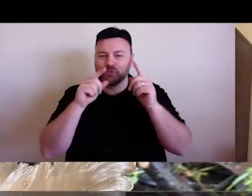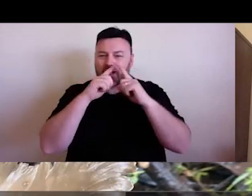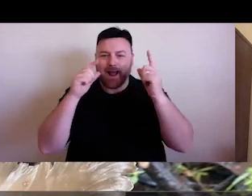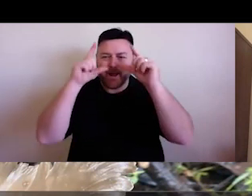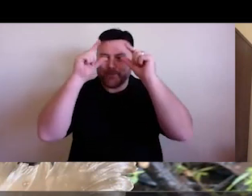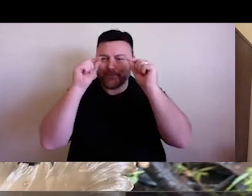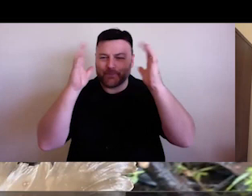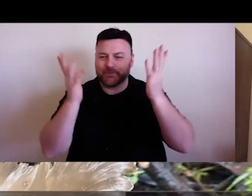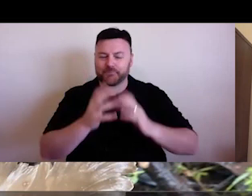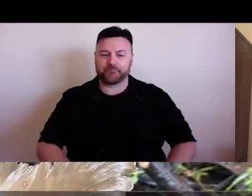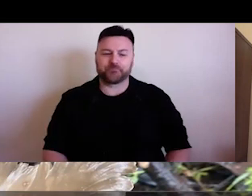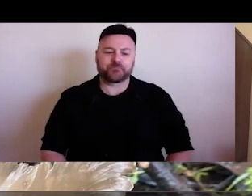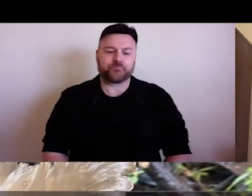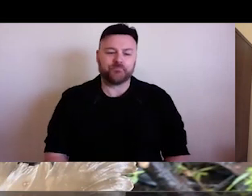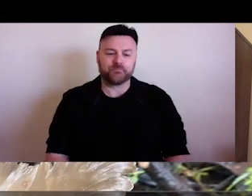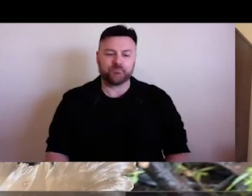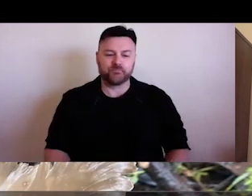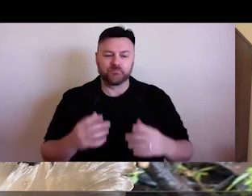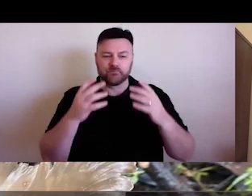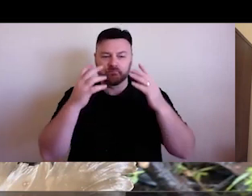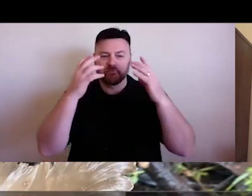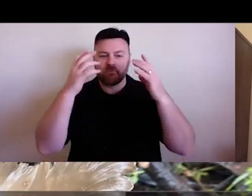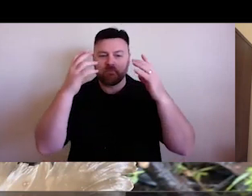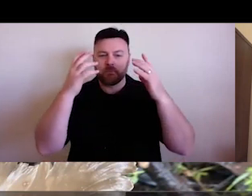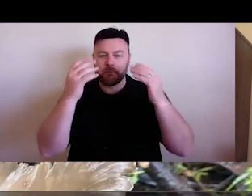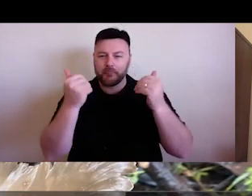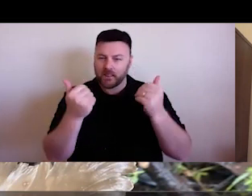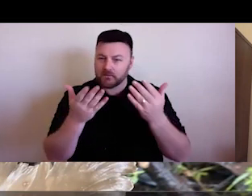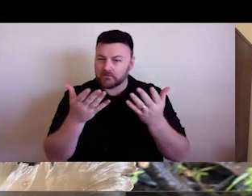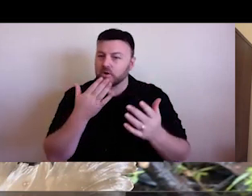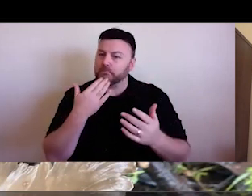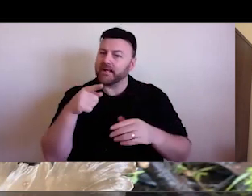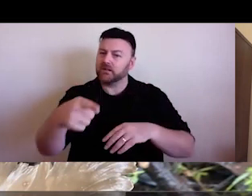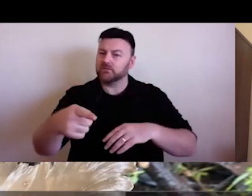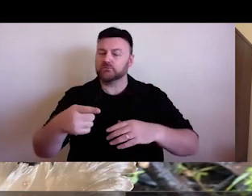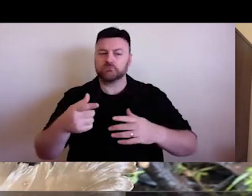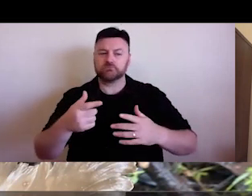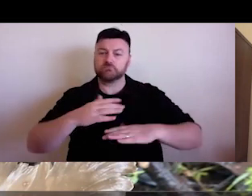encourage you to take some time by yourself, or with others - perhaps